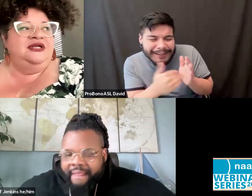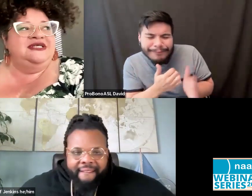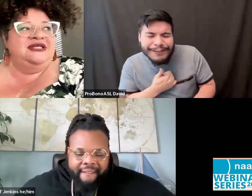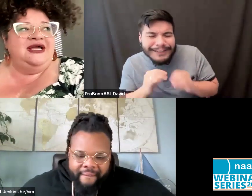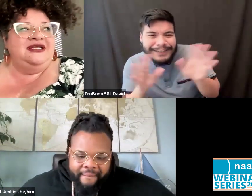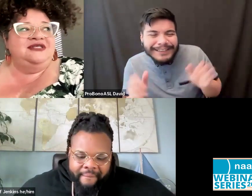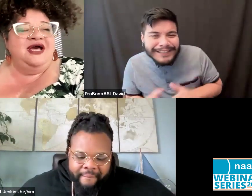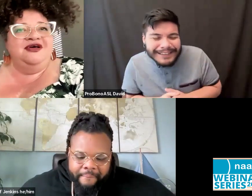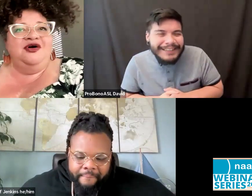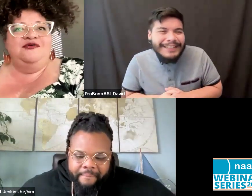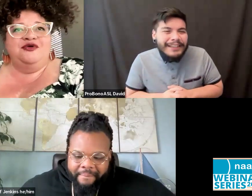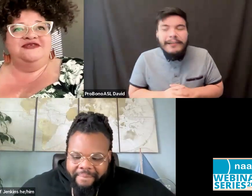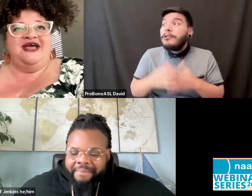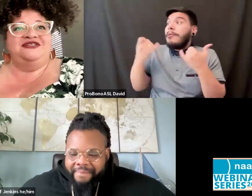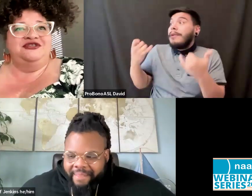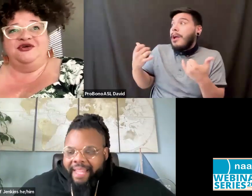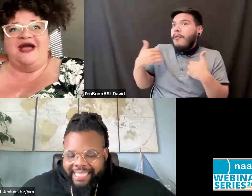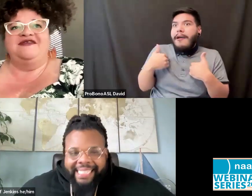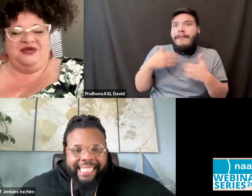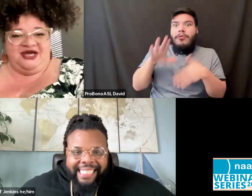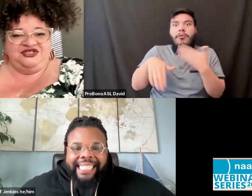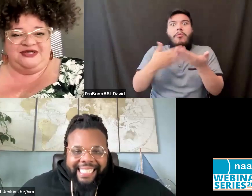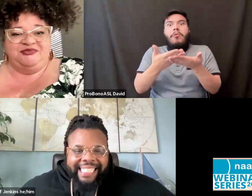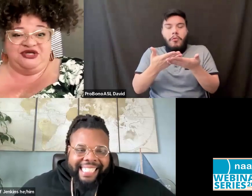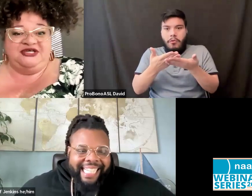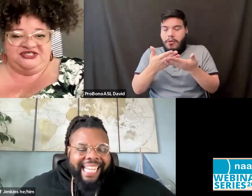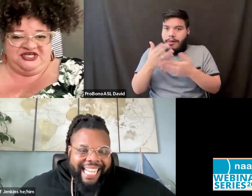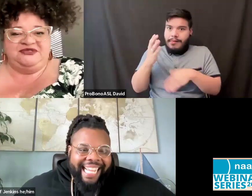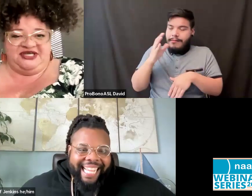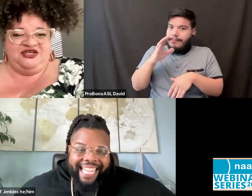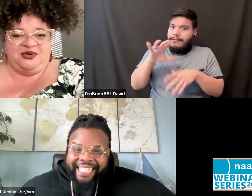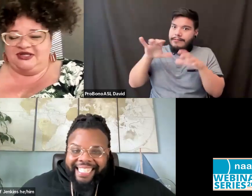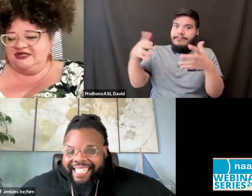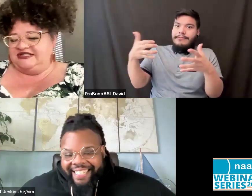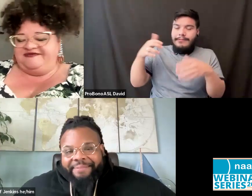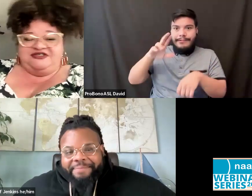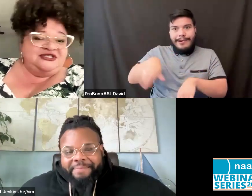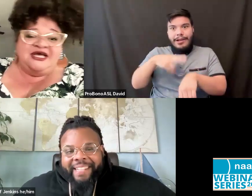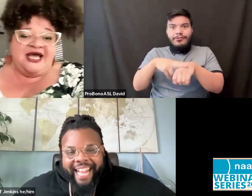What is it like now to have the whole force of National Geographic behind you as a production team to get you on these adventures